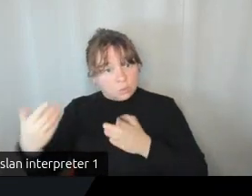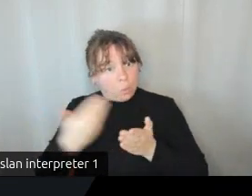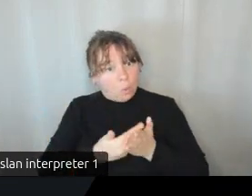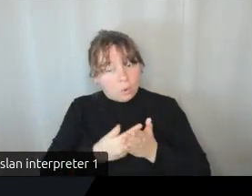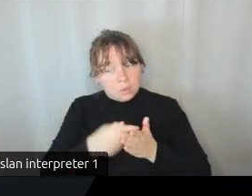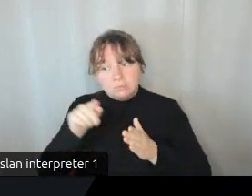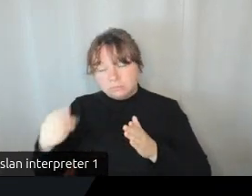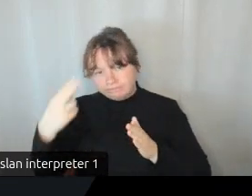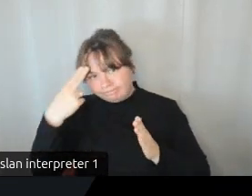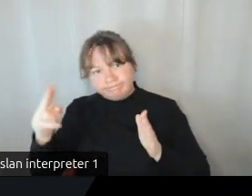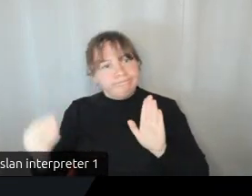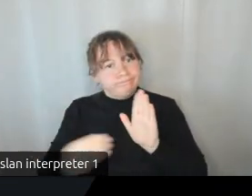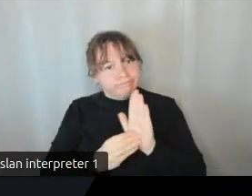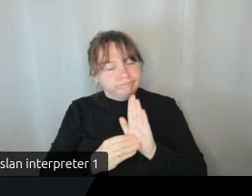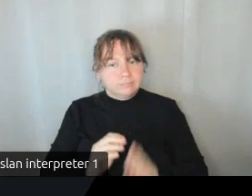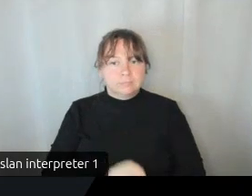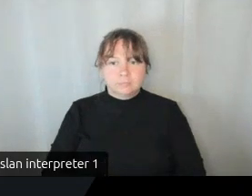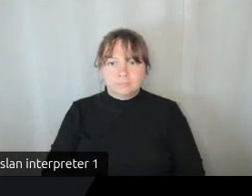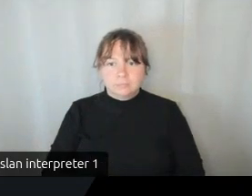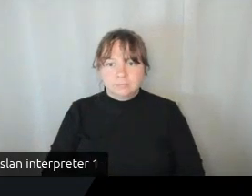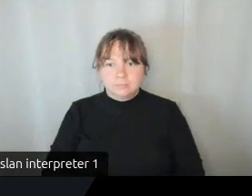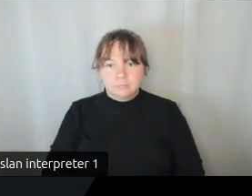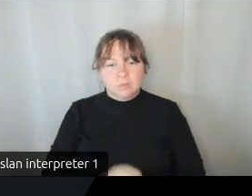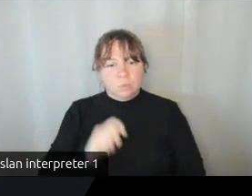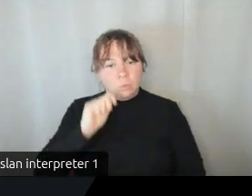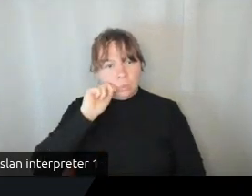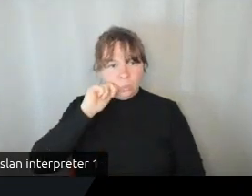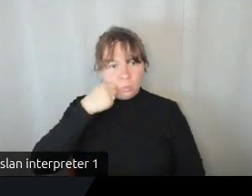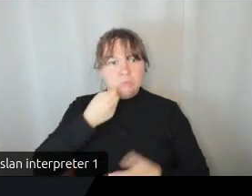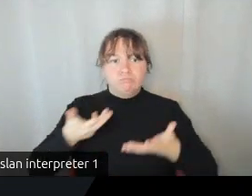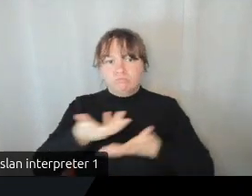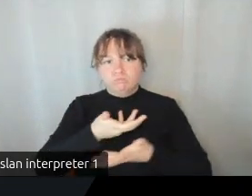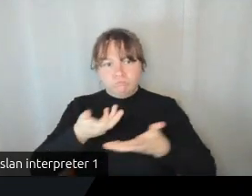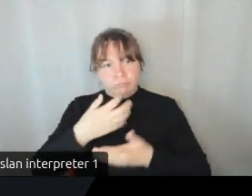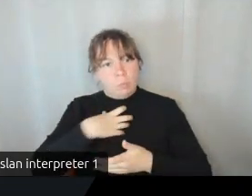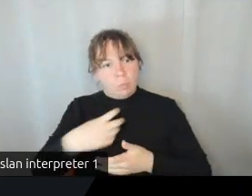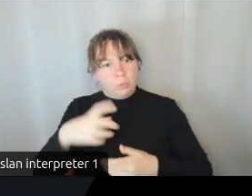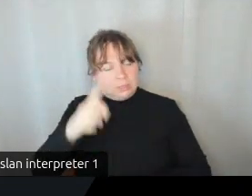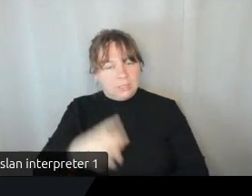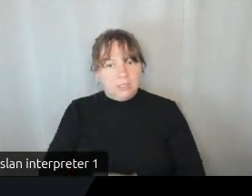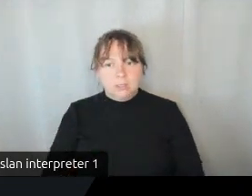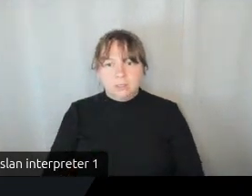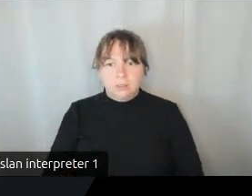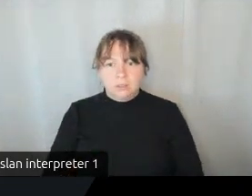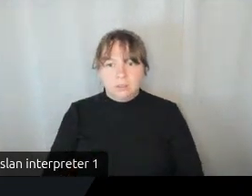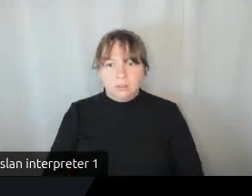but also with respondents and we will discuss both today. So the purpose of the application is